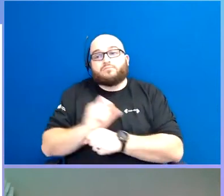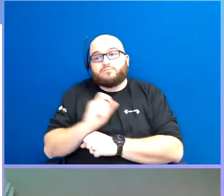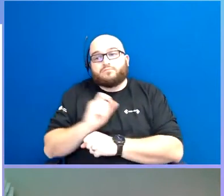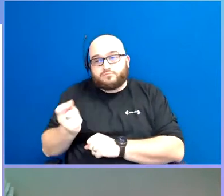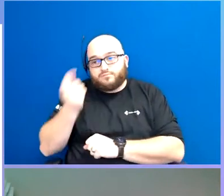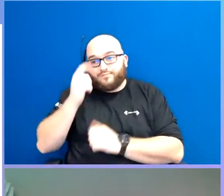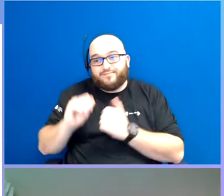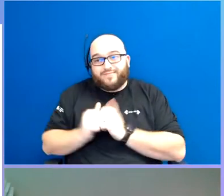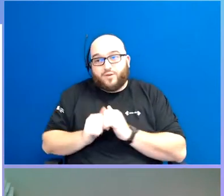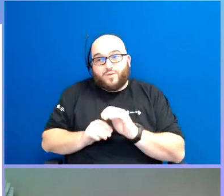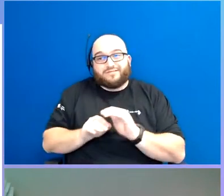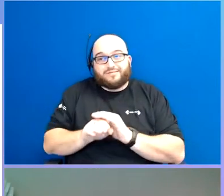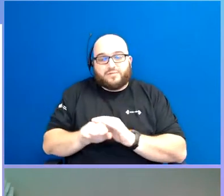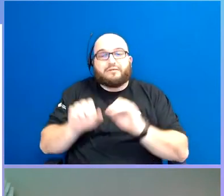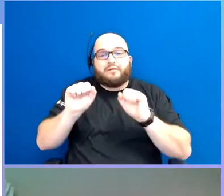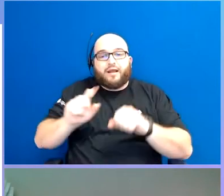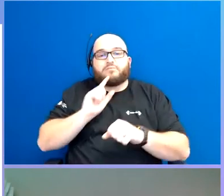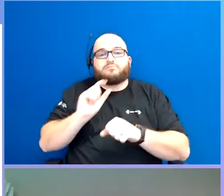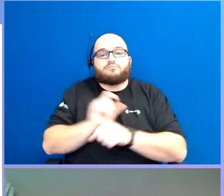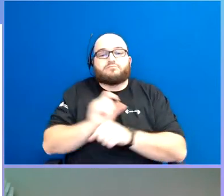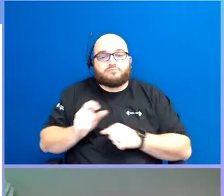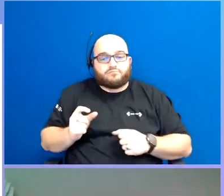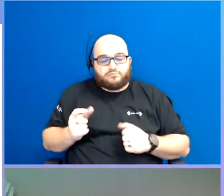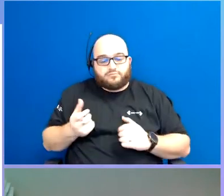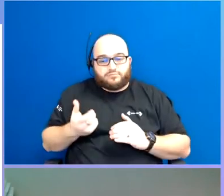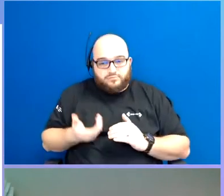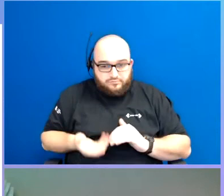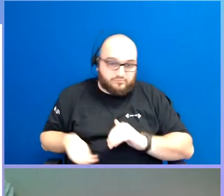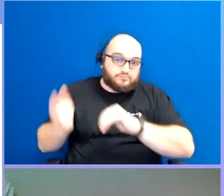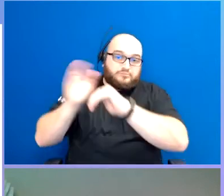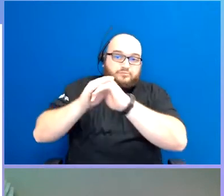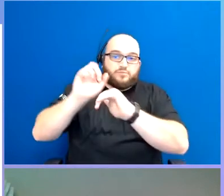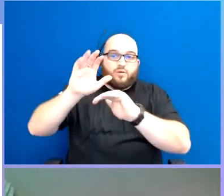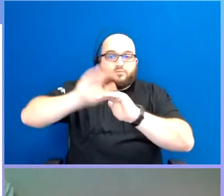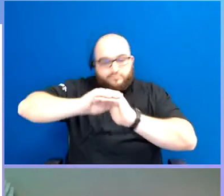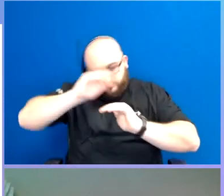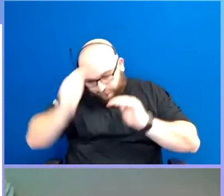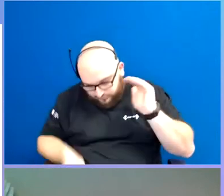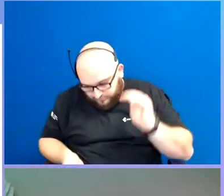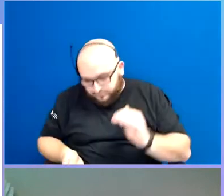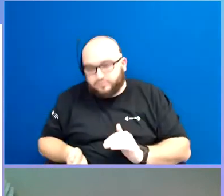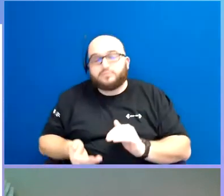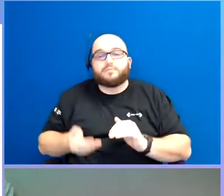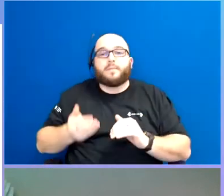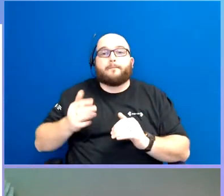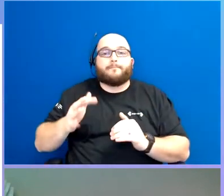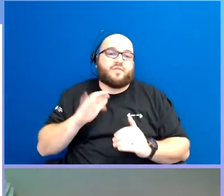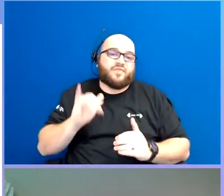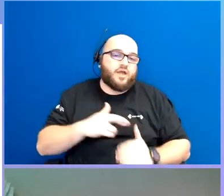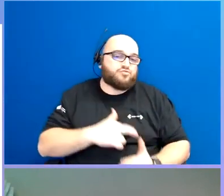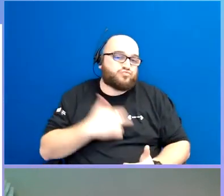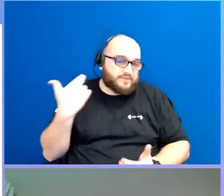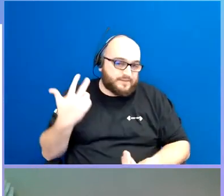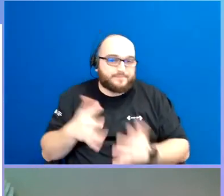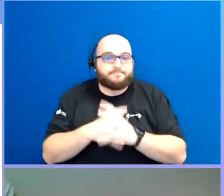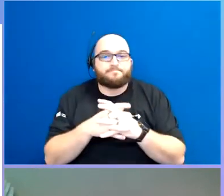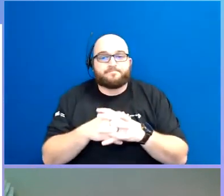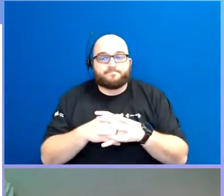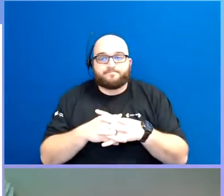accessibility can actually increase or decrease, decrease,